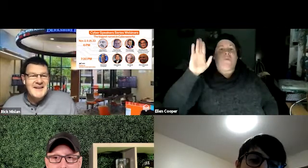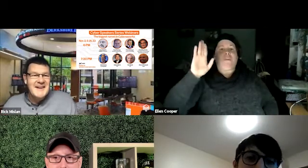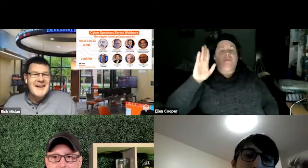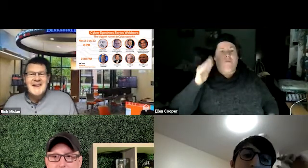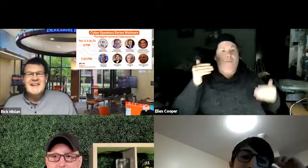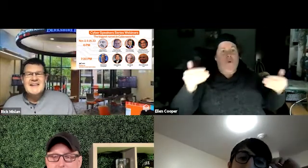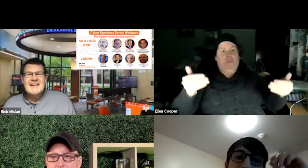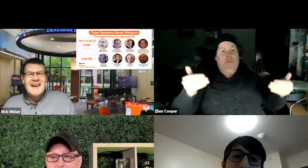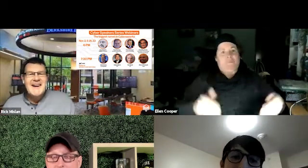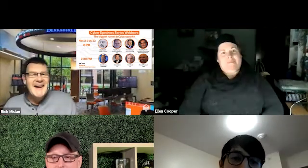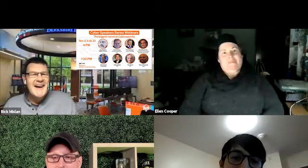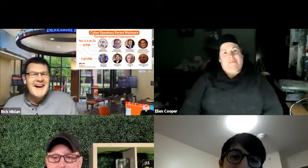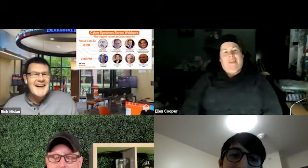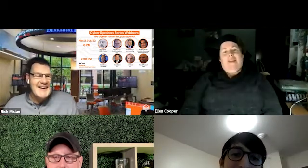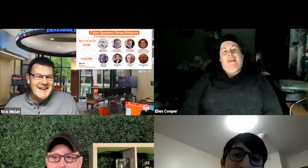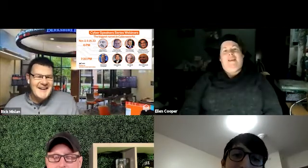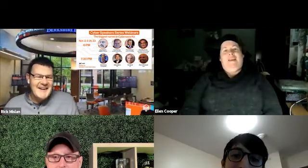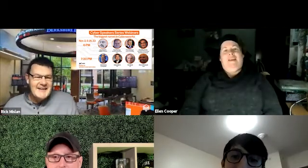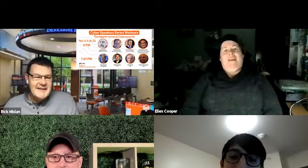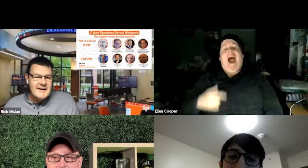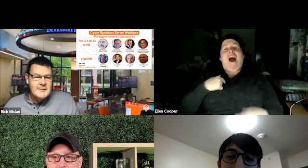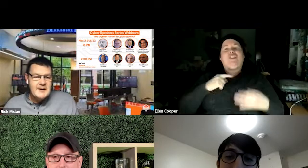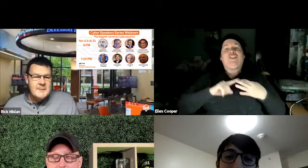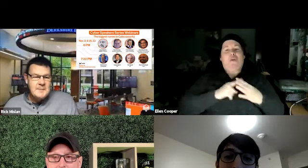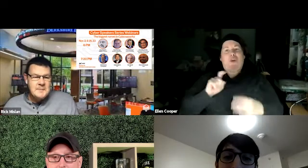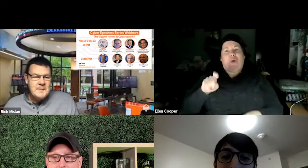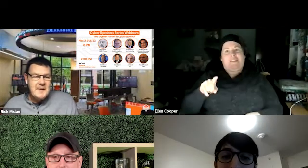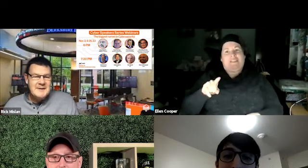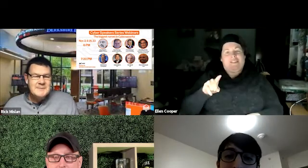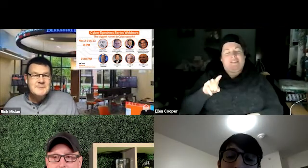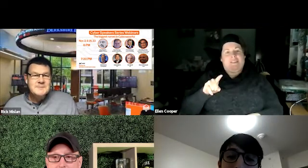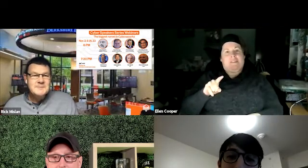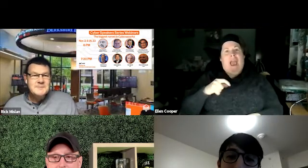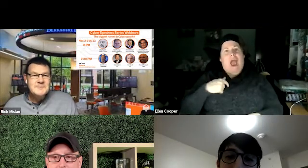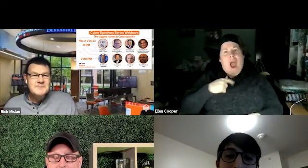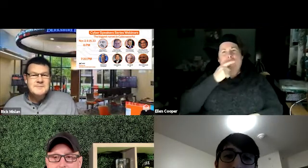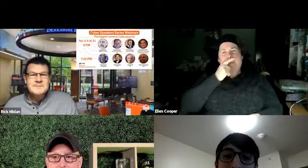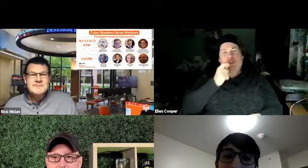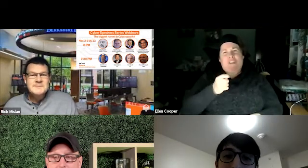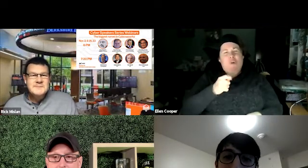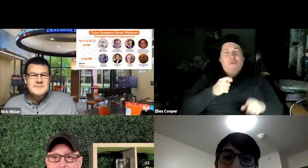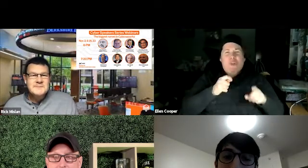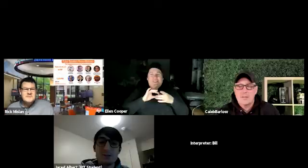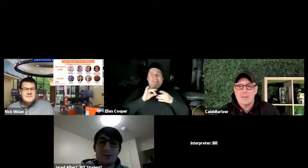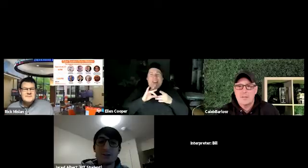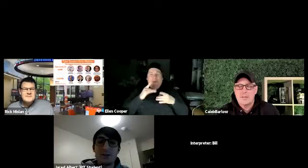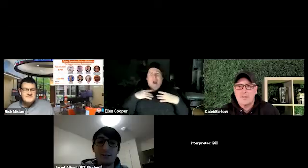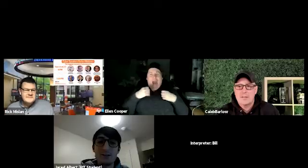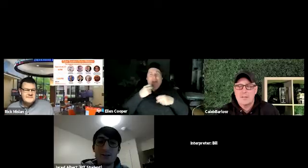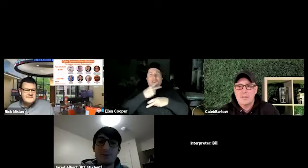Jared Albert (RIT Student): Okay, yeah, I'll start us off. I want to hear about what you're saying about health care how cybersecurity